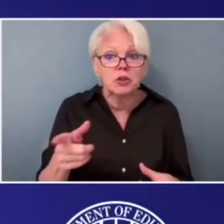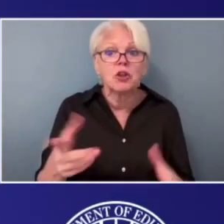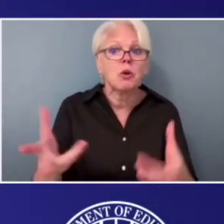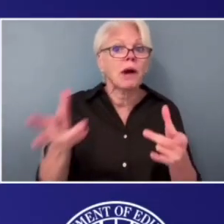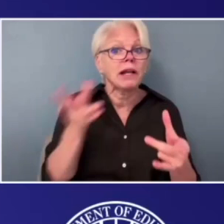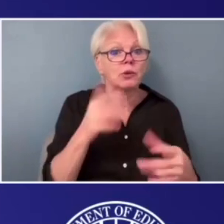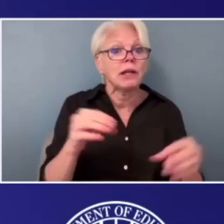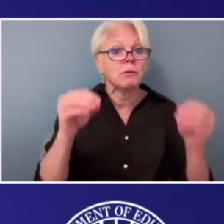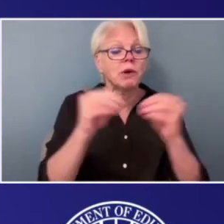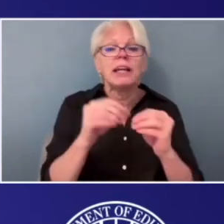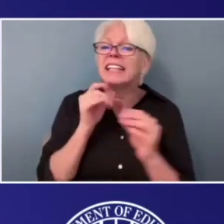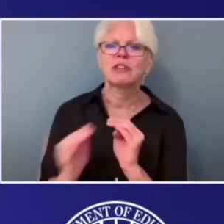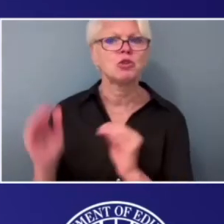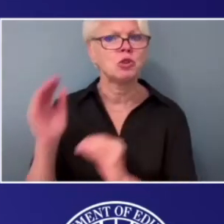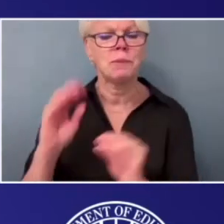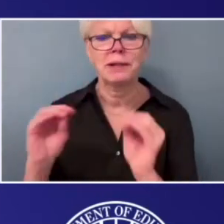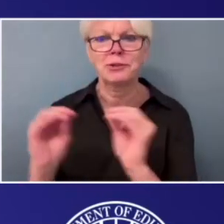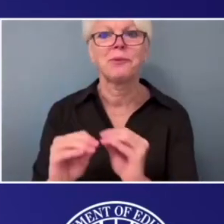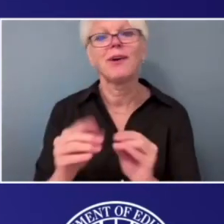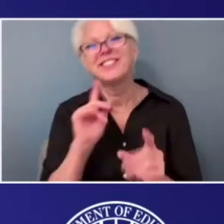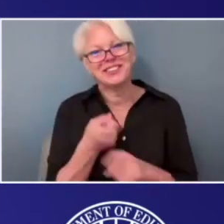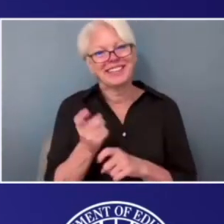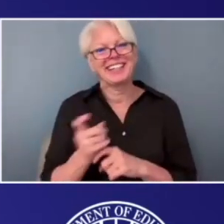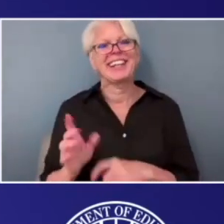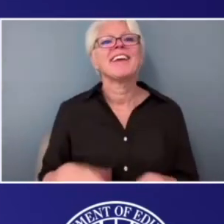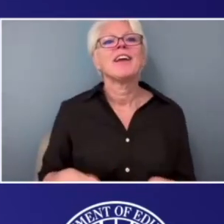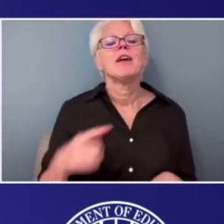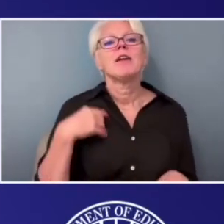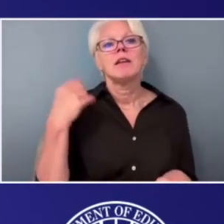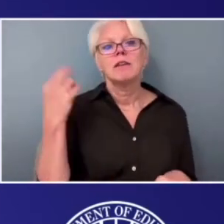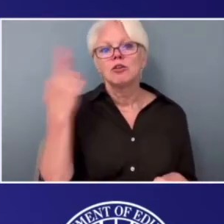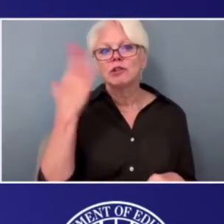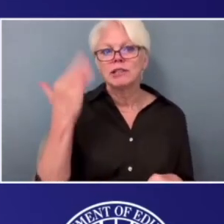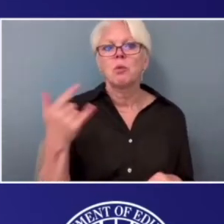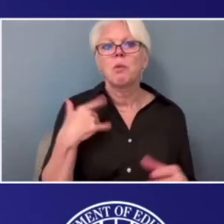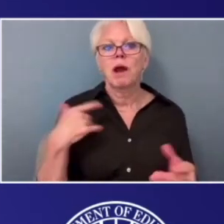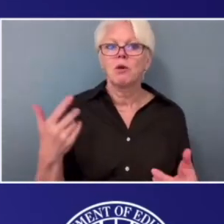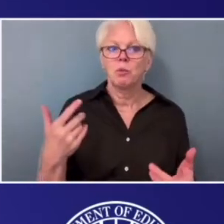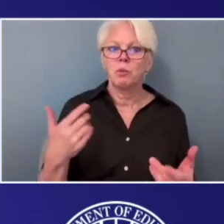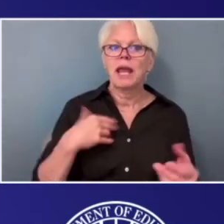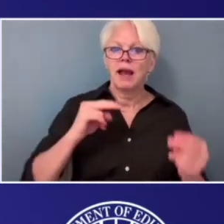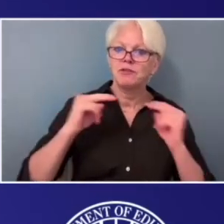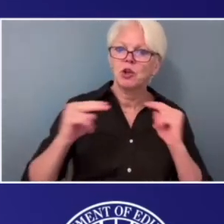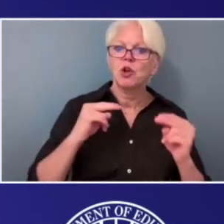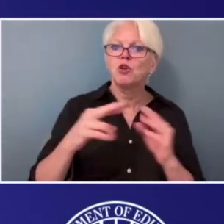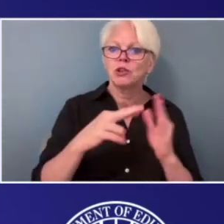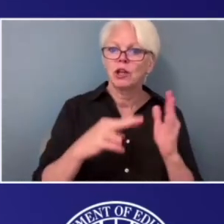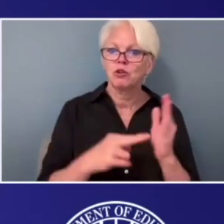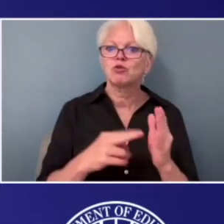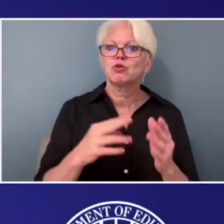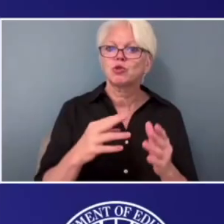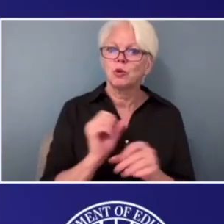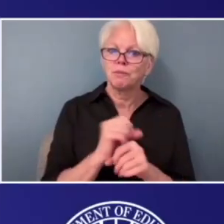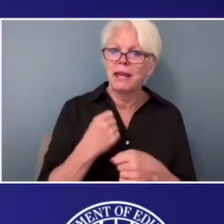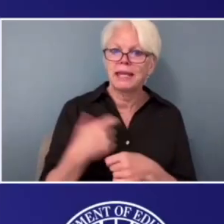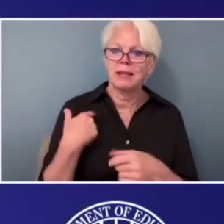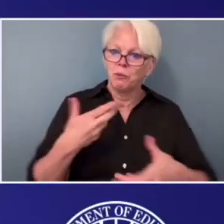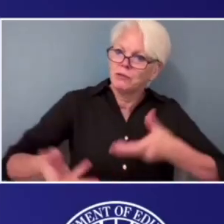I'm just kidding. The whole purpose of why we engage in negotiated rulemaking is to make sure that the Department has it right.